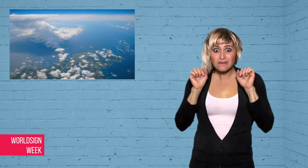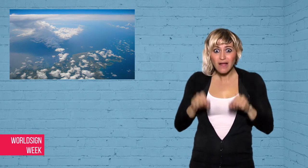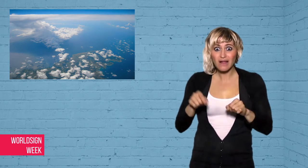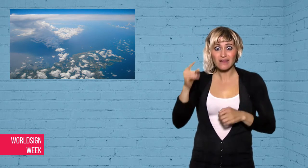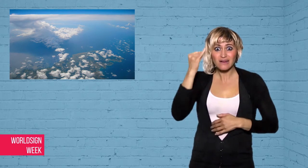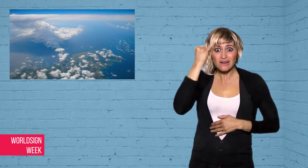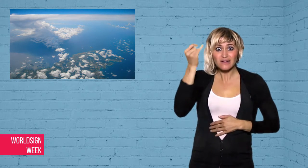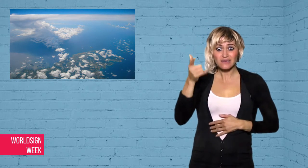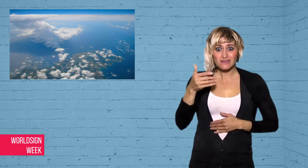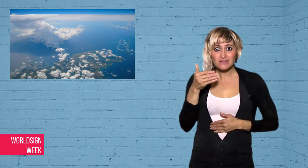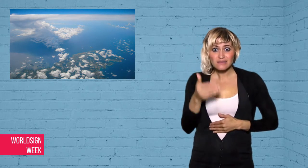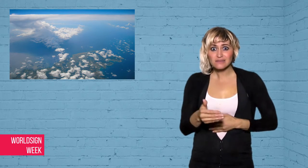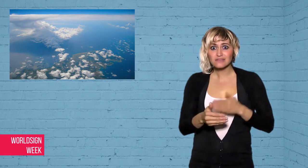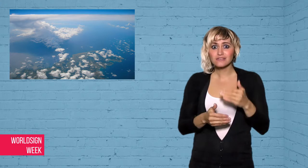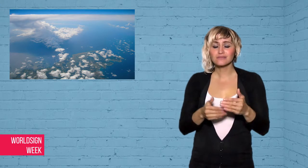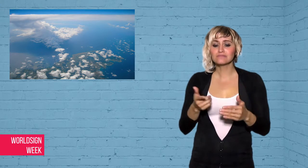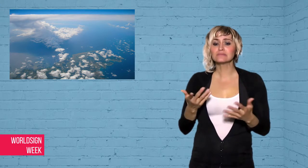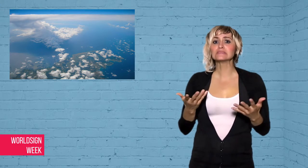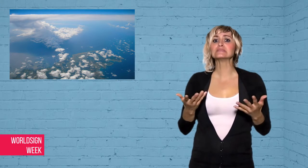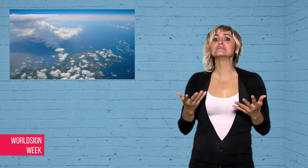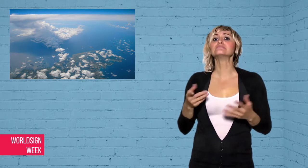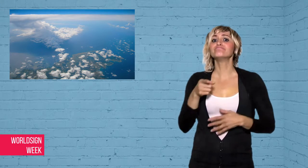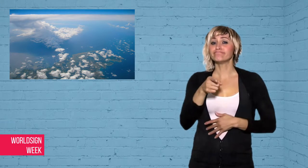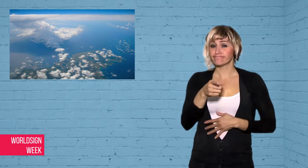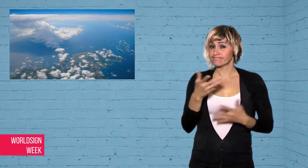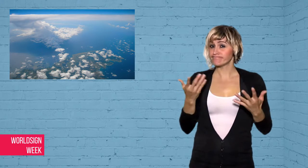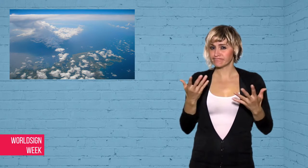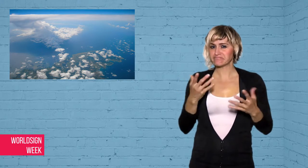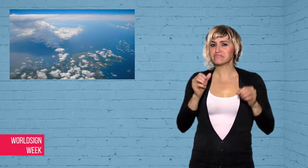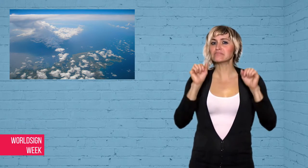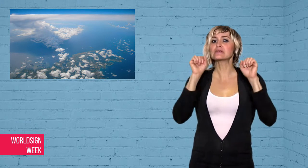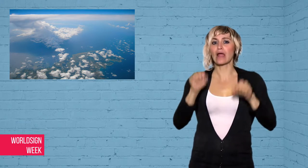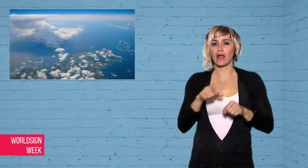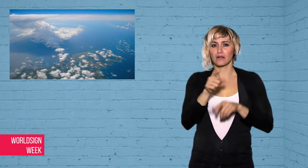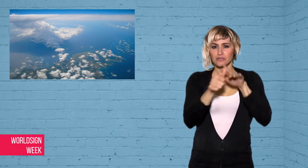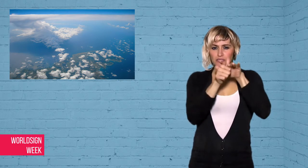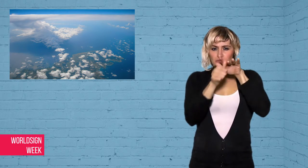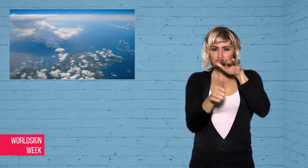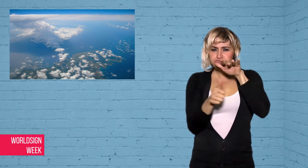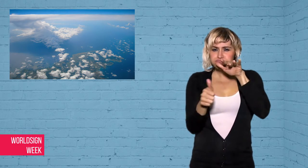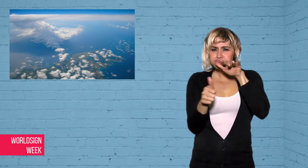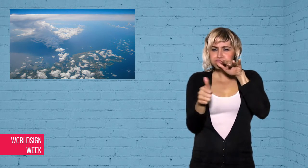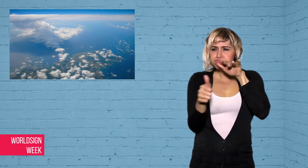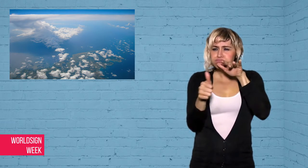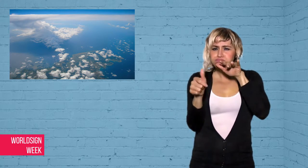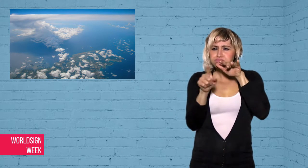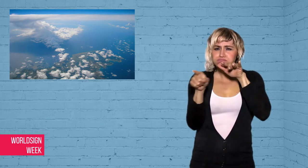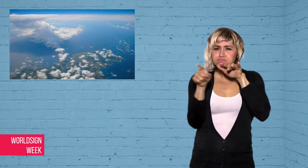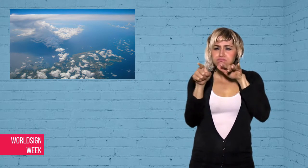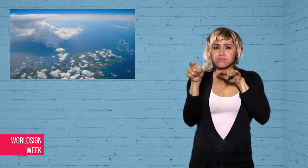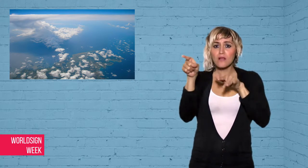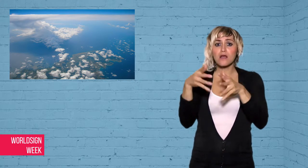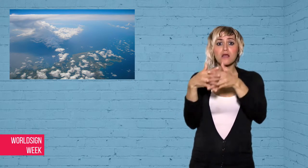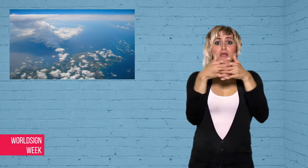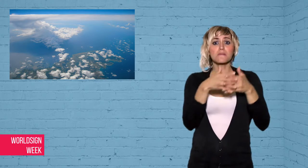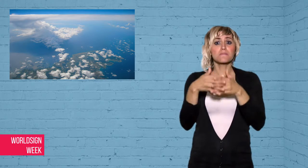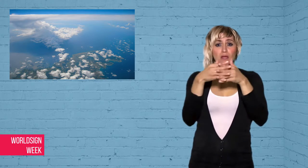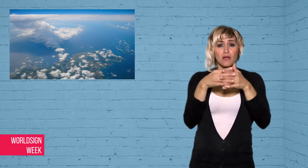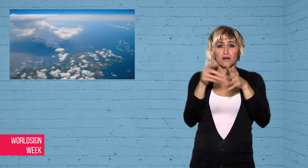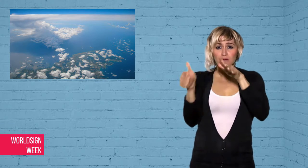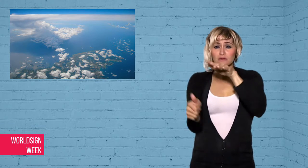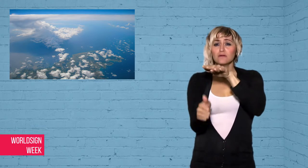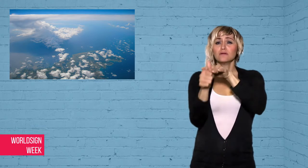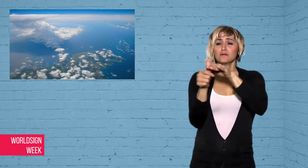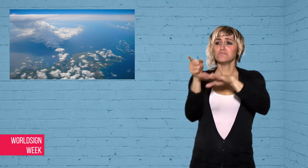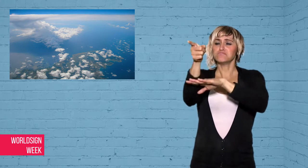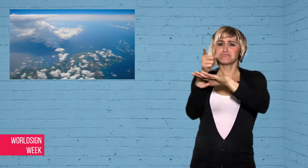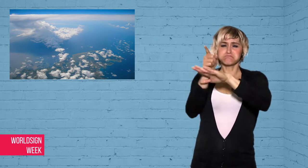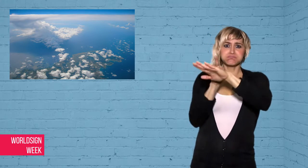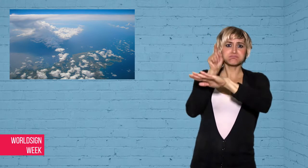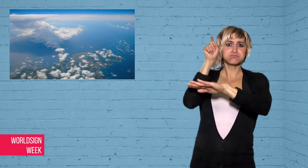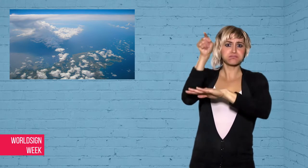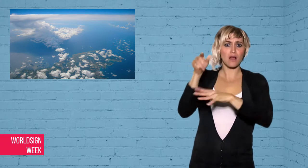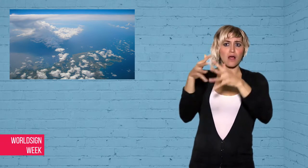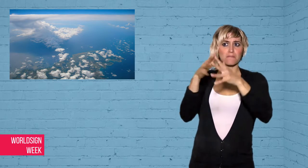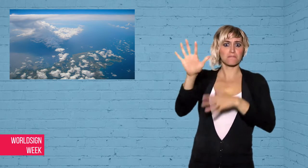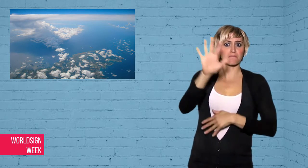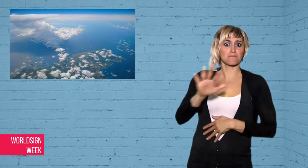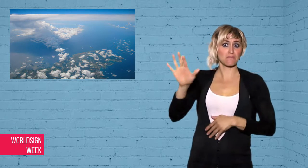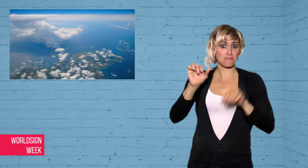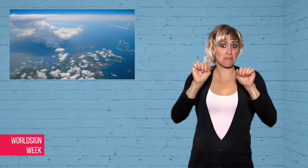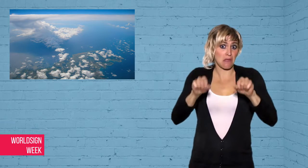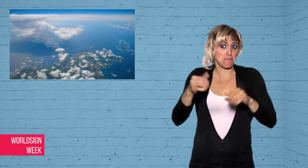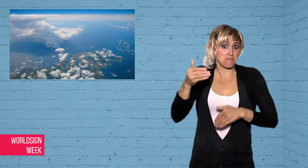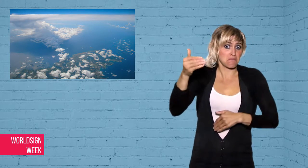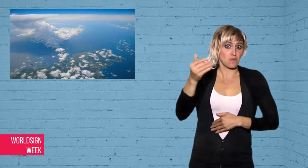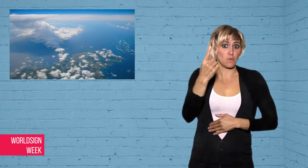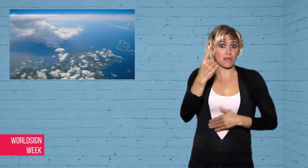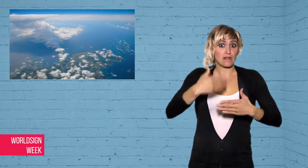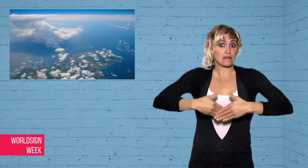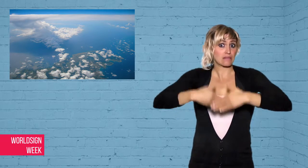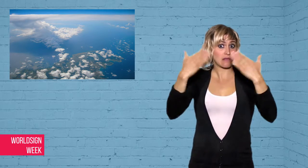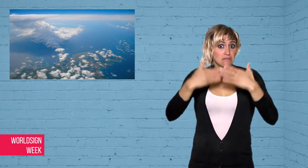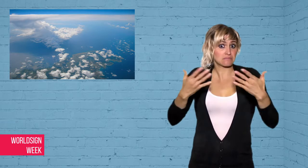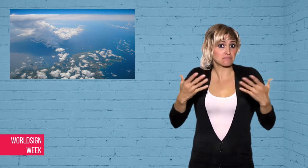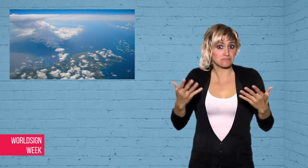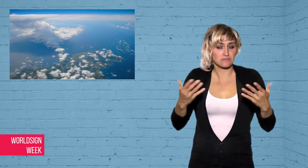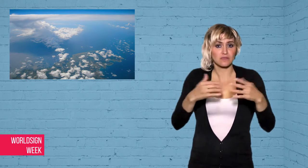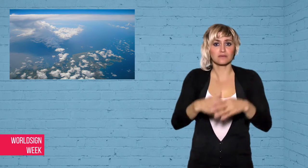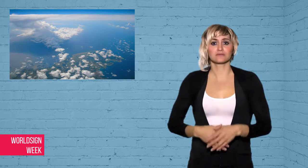The development of submarine-launched missiles meant they could